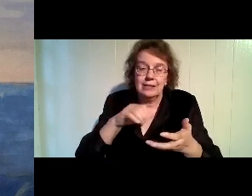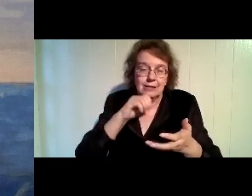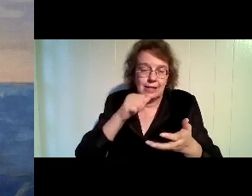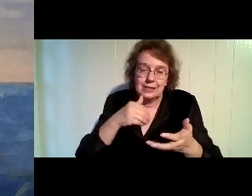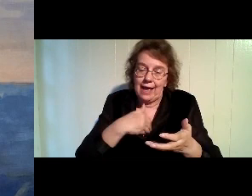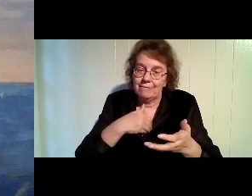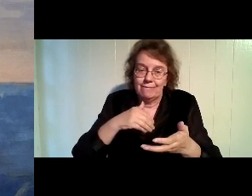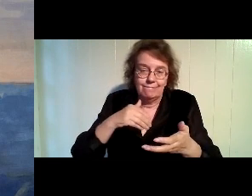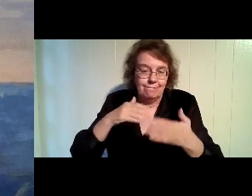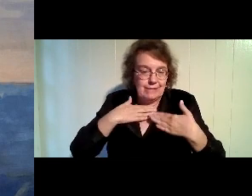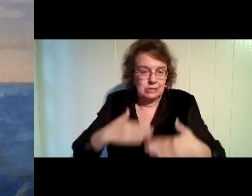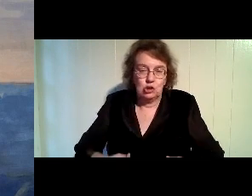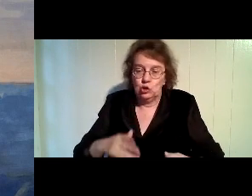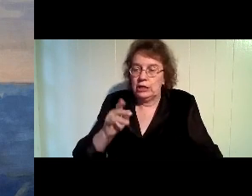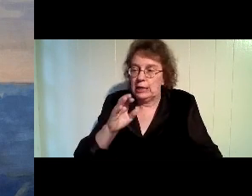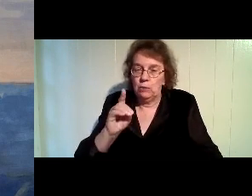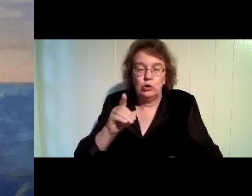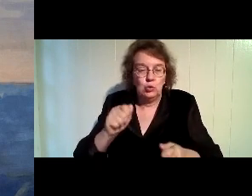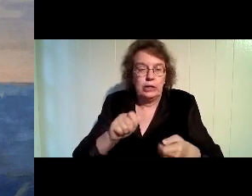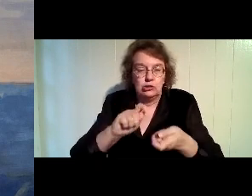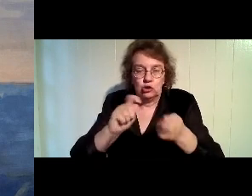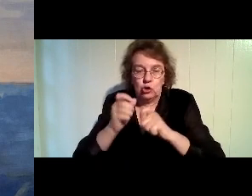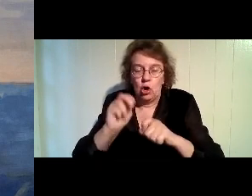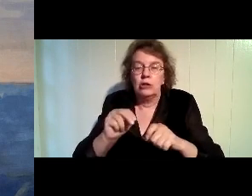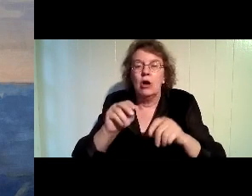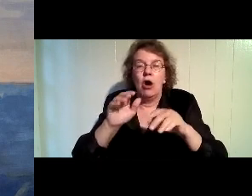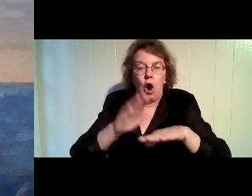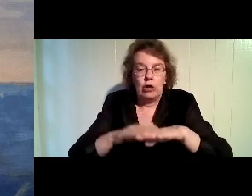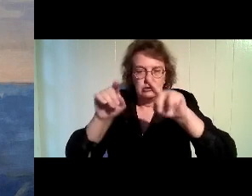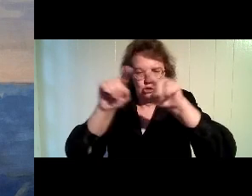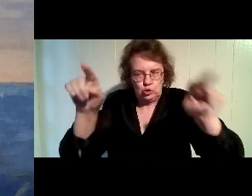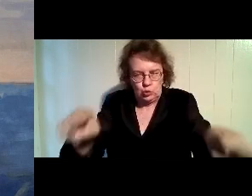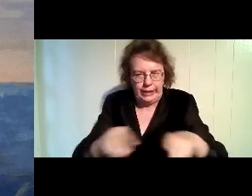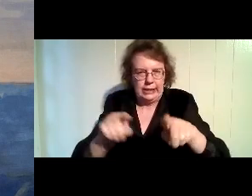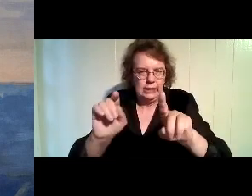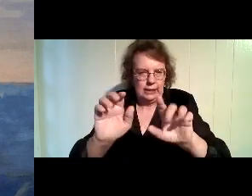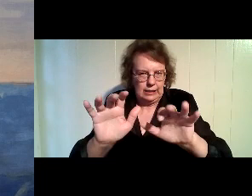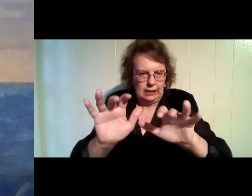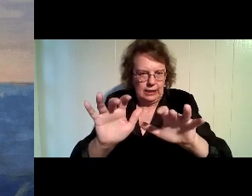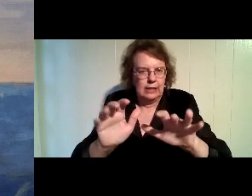physical keyboard, you can actually turn on this on screen keyboard, which can then be used with your mouse cursor.